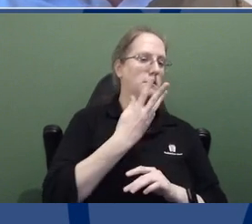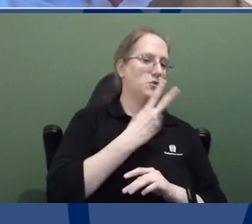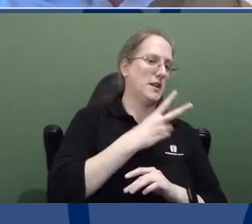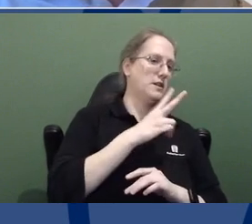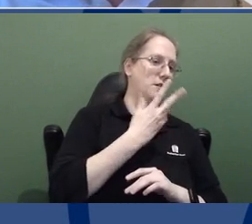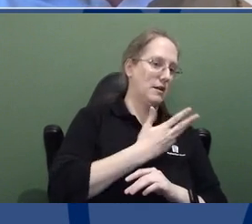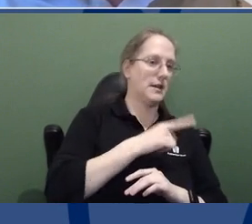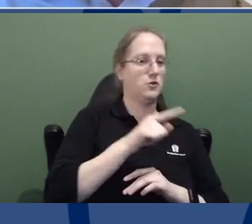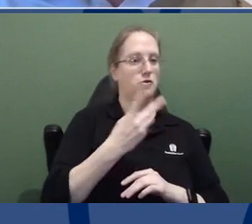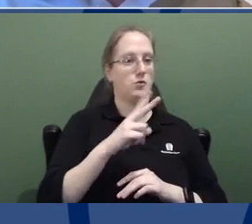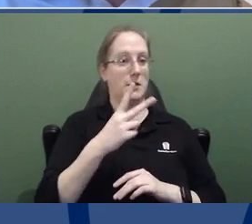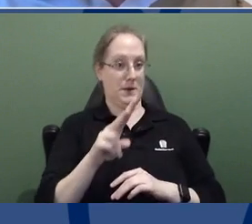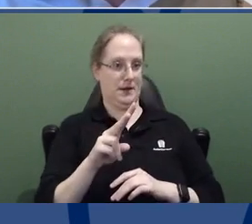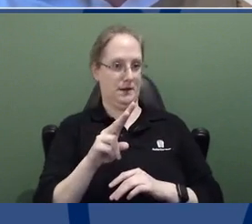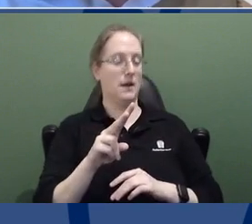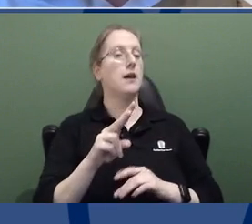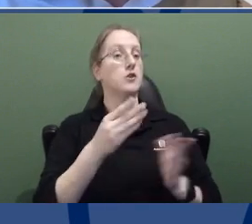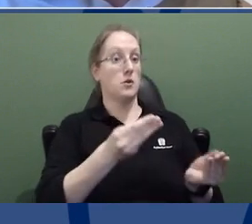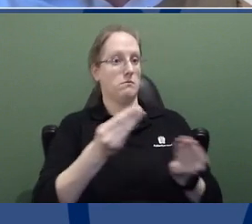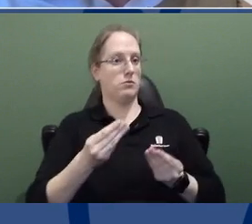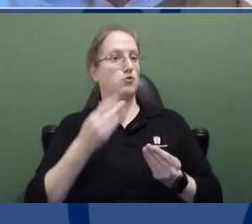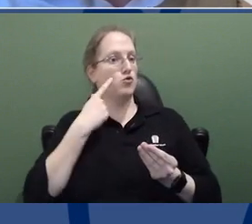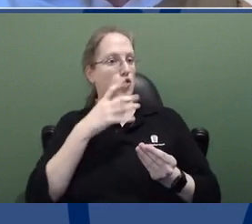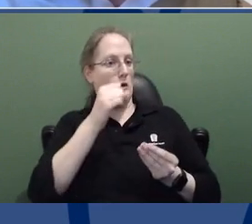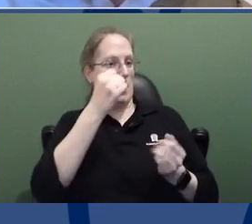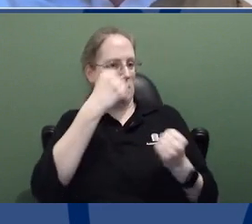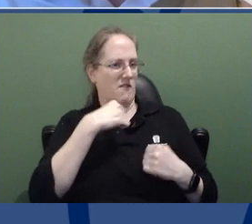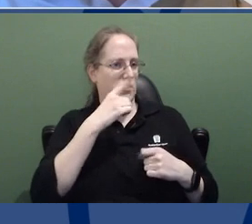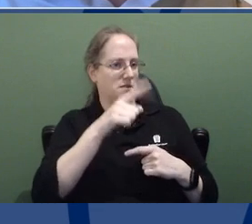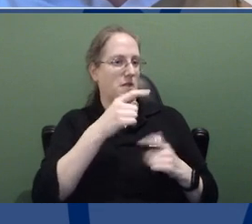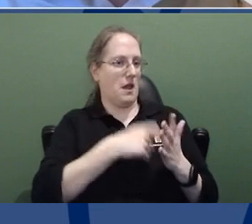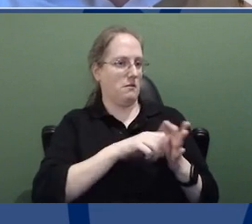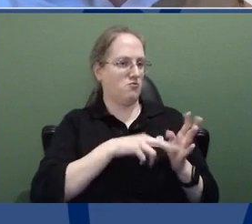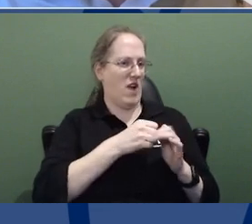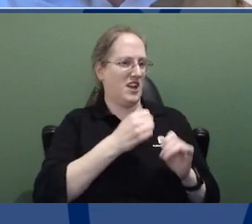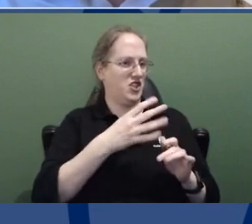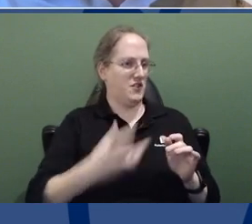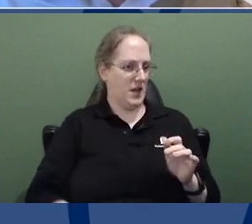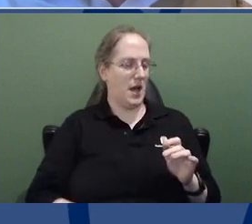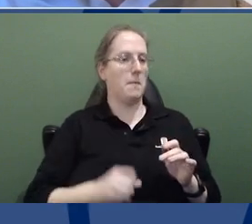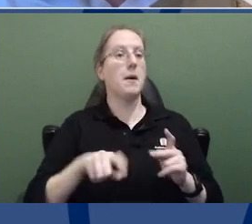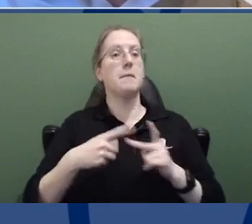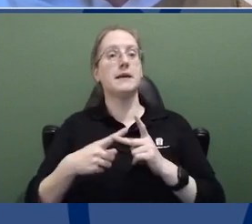details of their tax agent or accountant. If they are not on a highly impacted list,